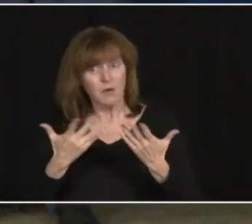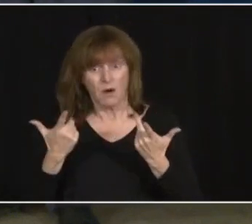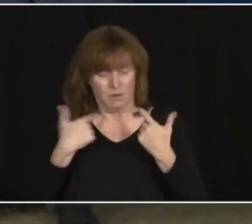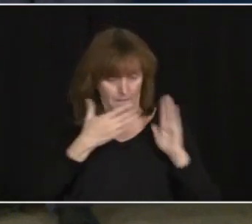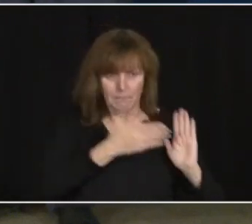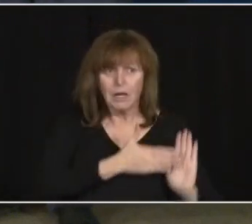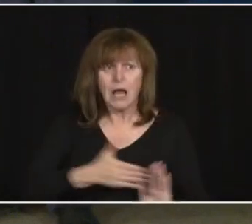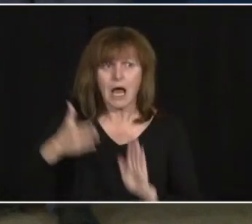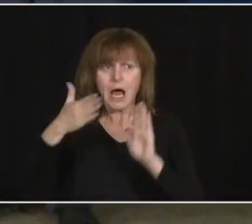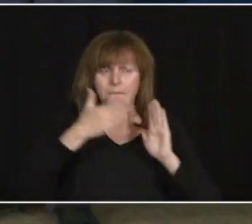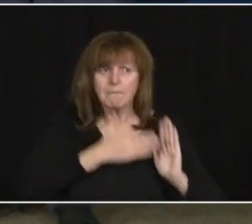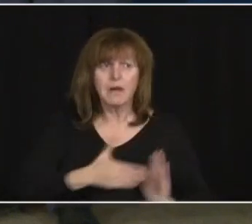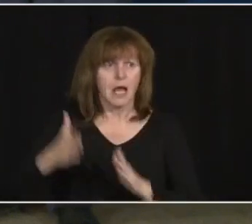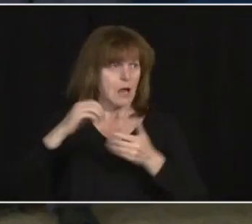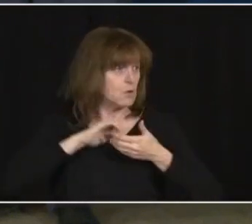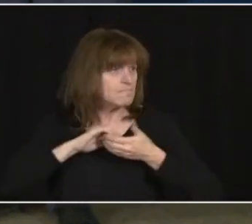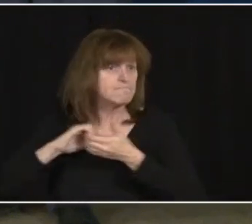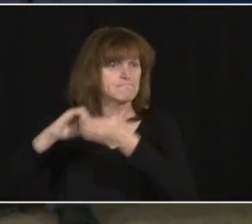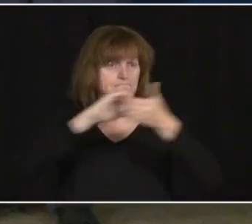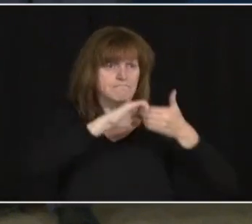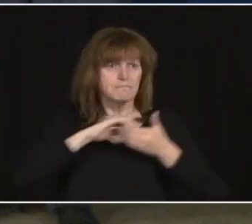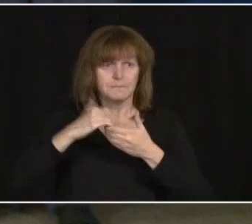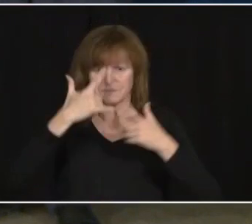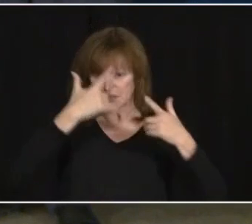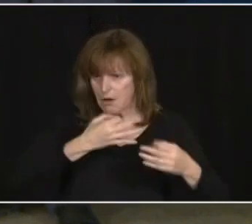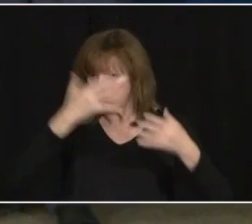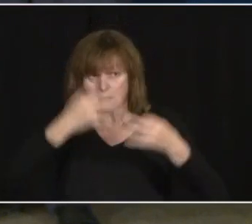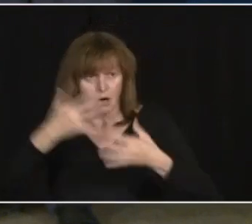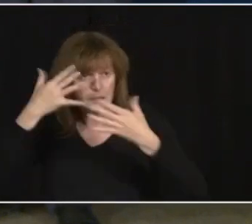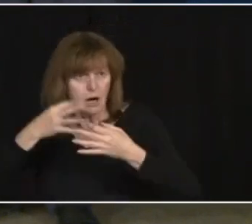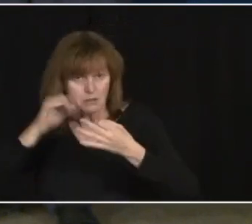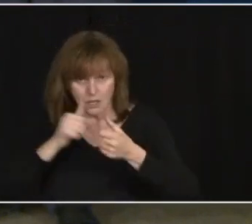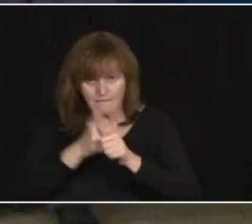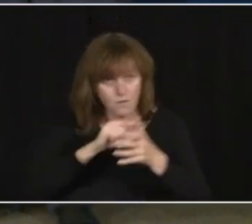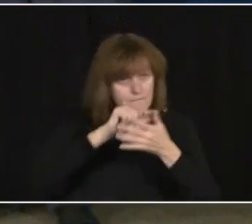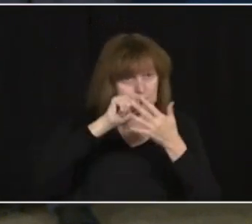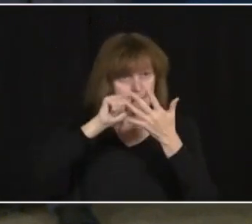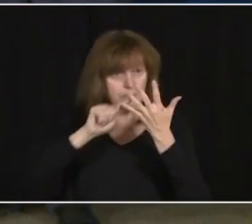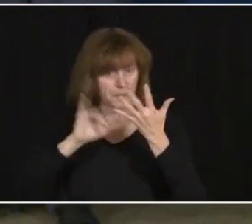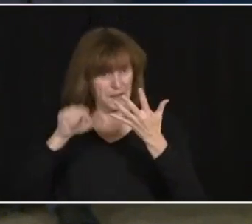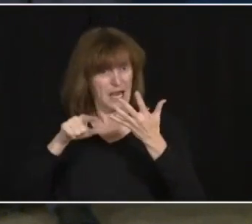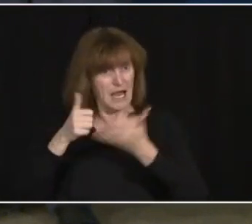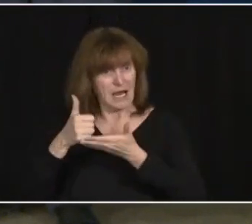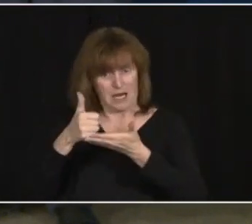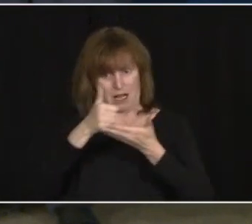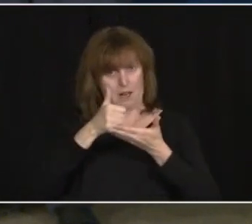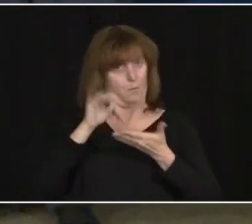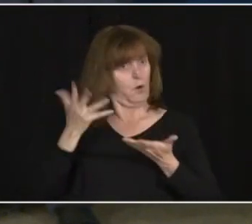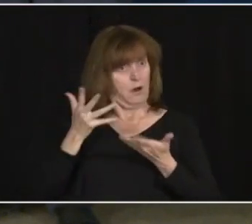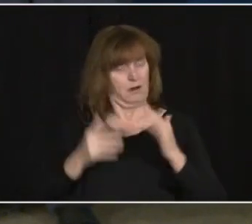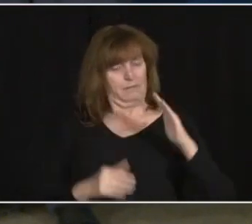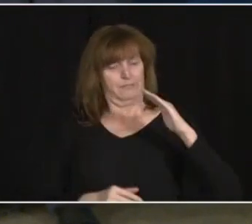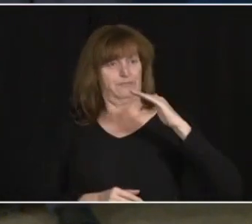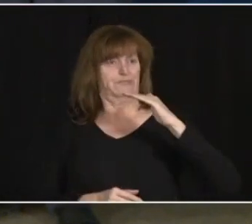and flatten the curve. To the 14 1/2 million Ontarians who have helped us in our fight against this